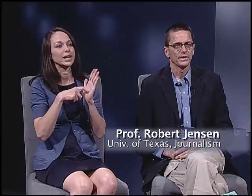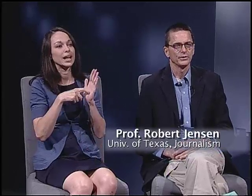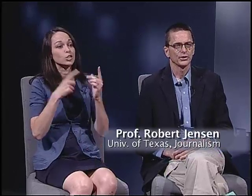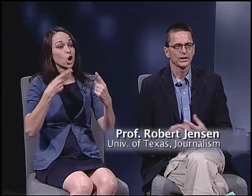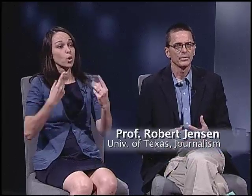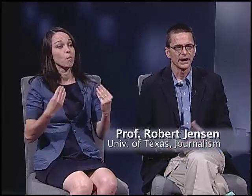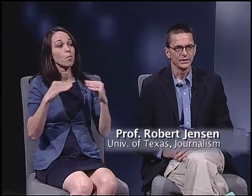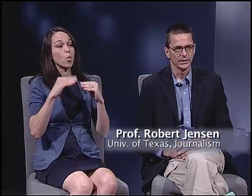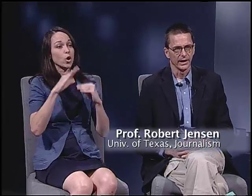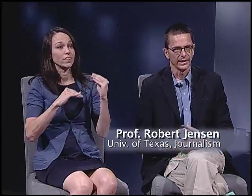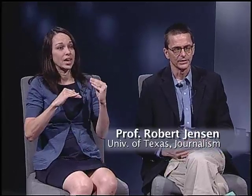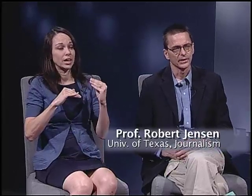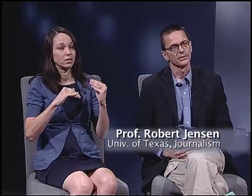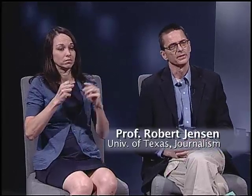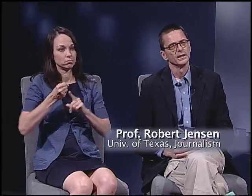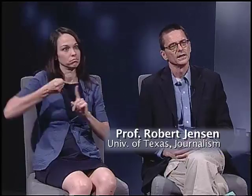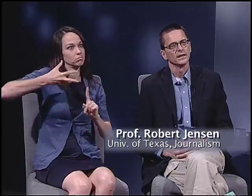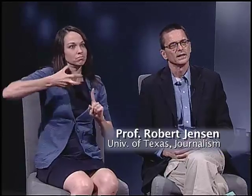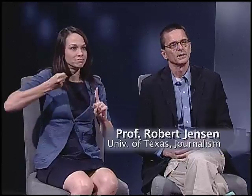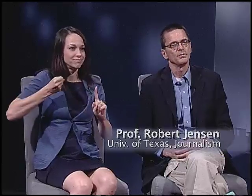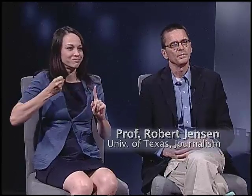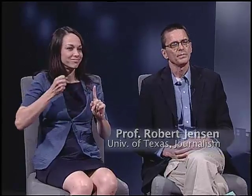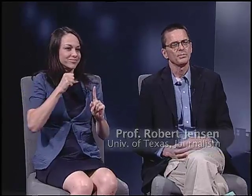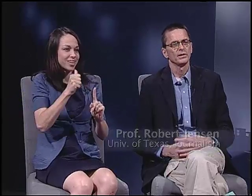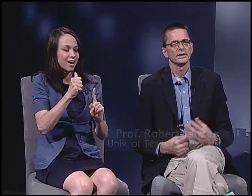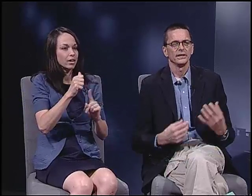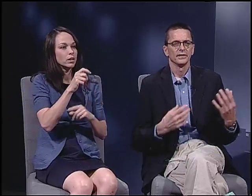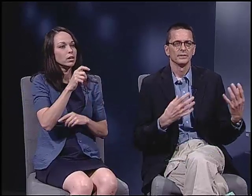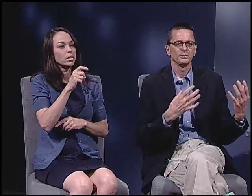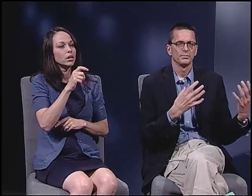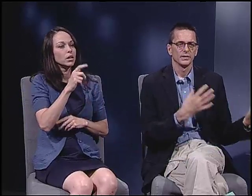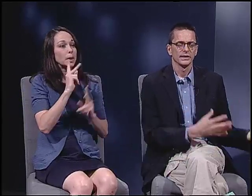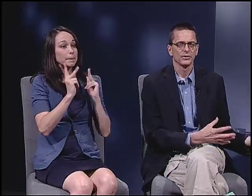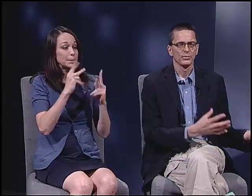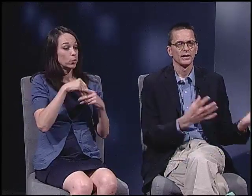than just shouting at each other. People in the political realm